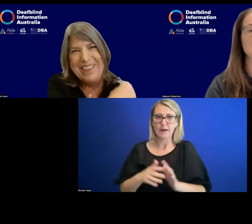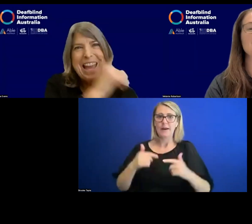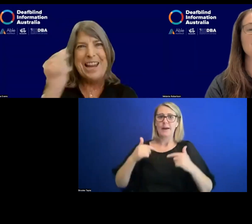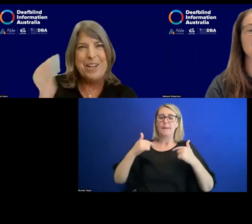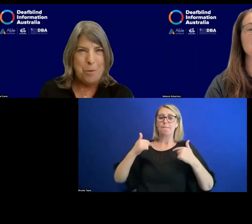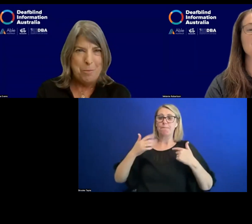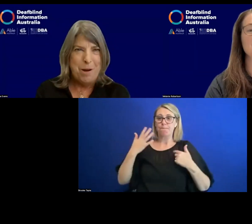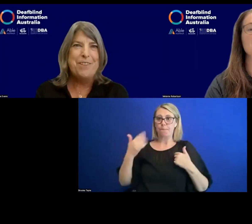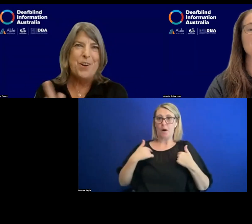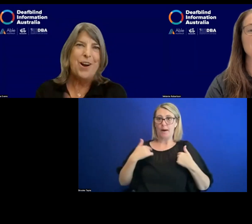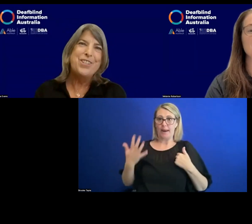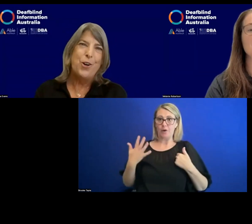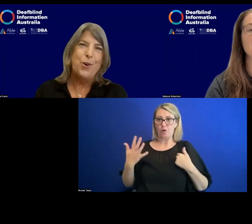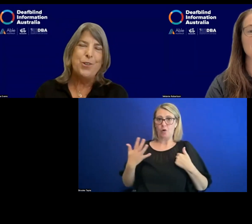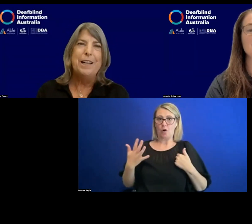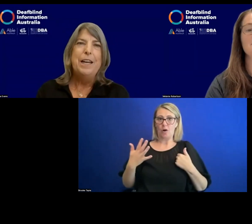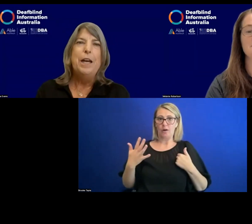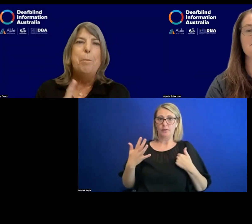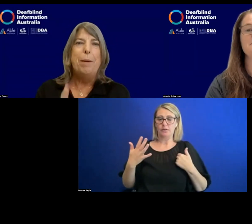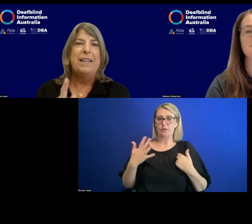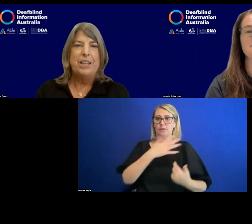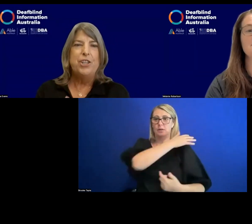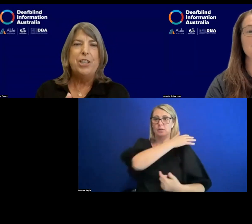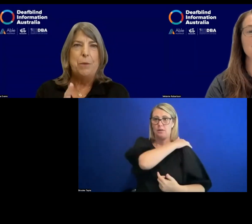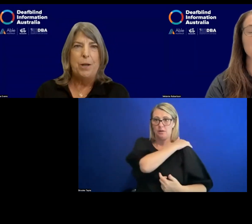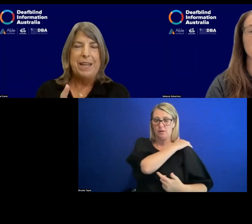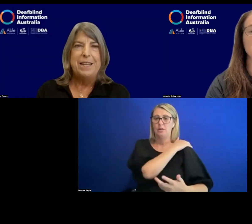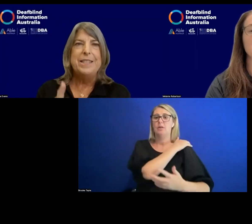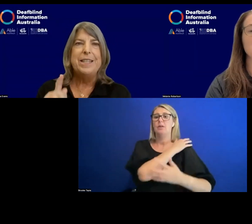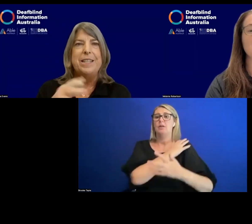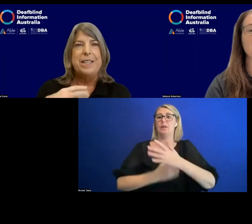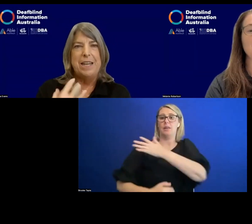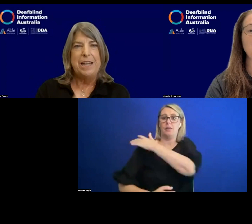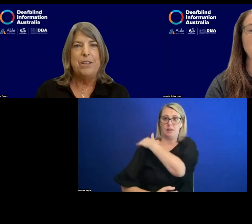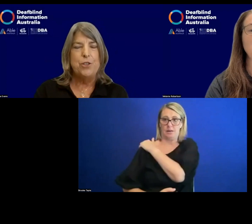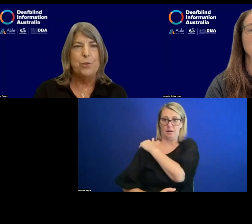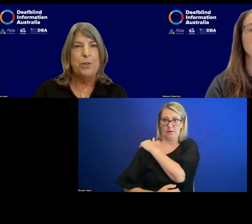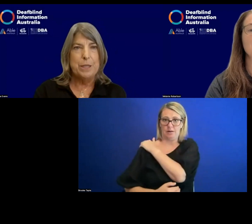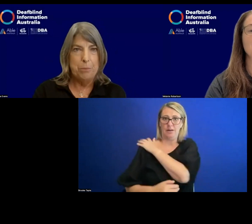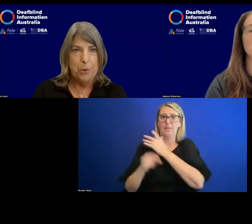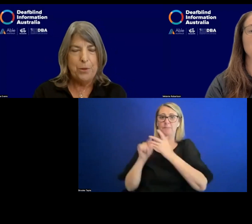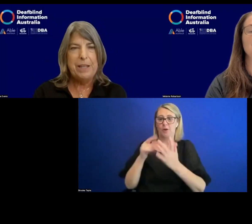their hand on my right shoulder, but initially what it is, is the individual that is supporting